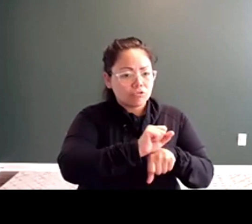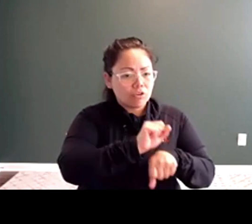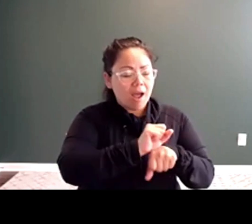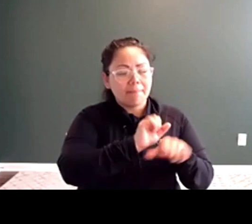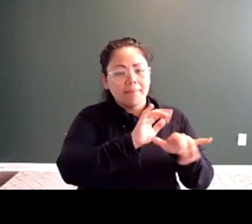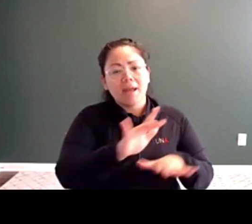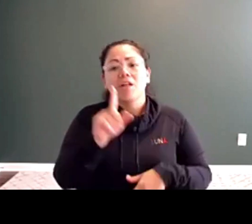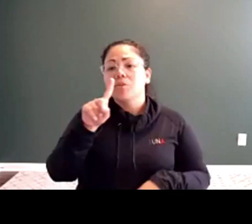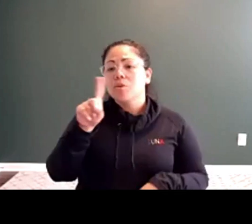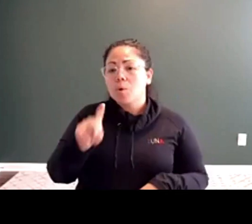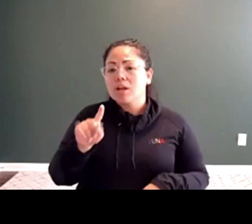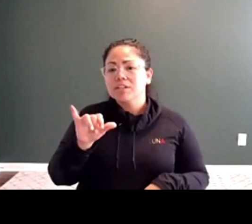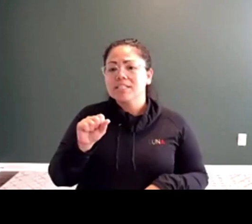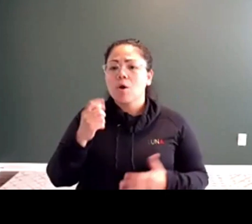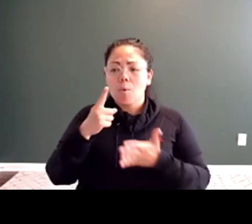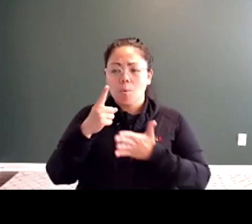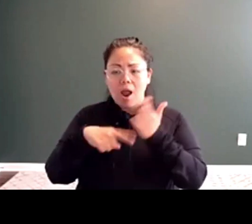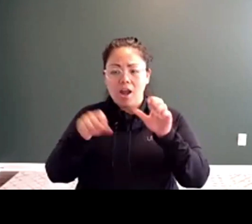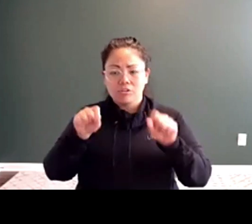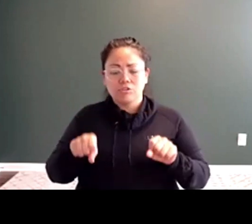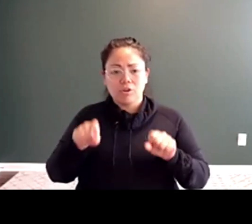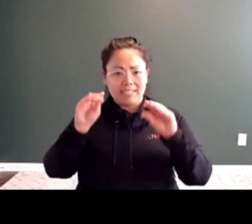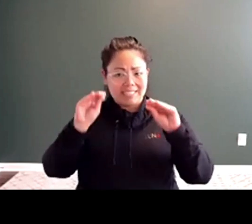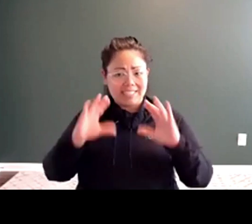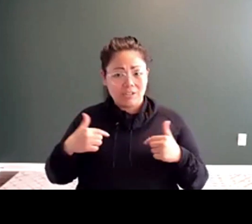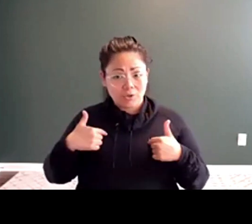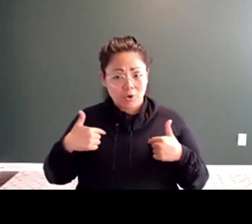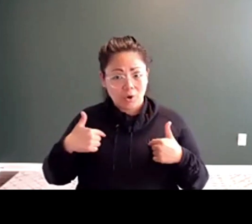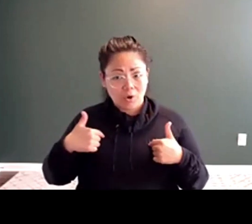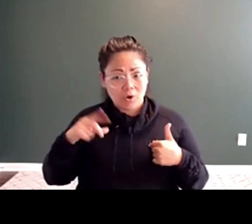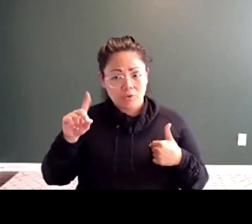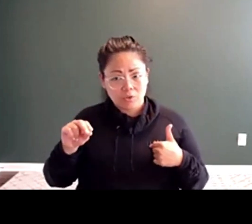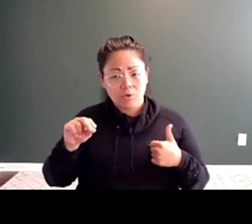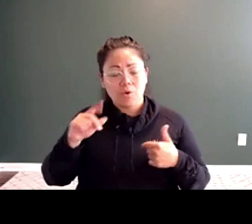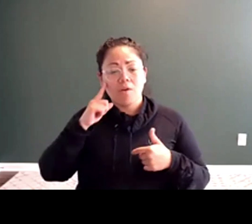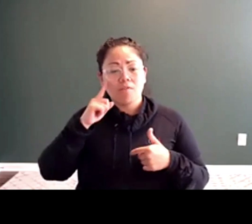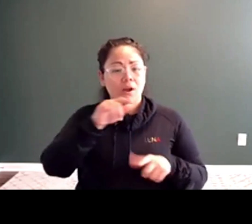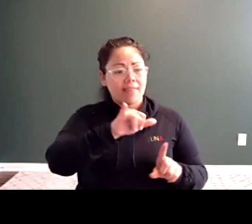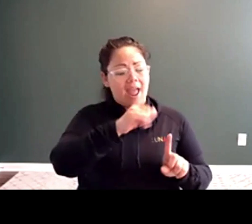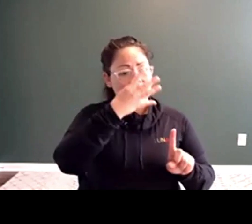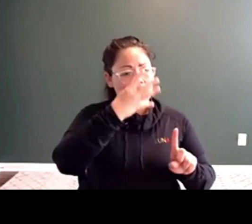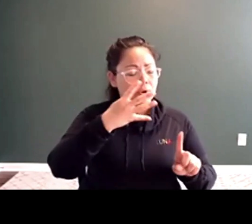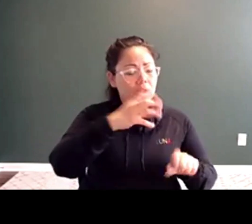The question is, what should the teacher do for the immigrant employee to take action?